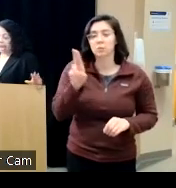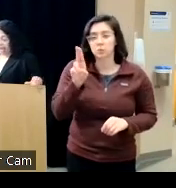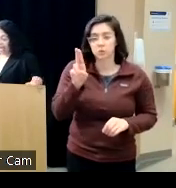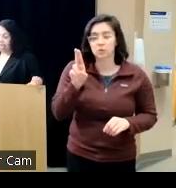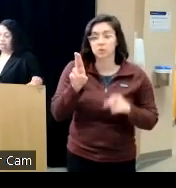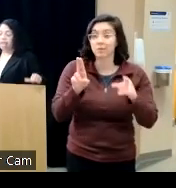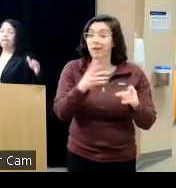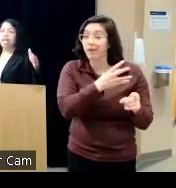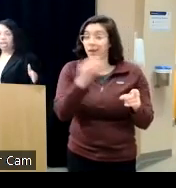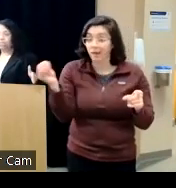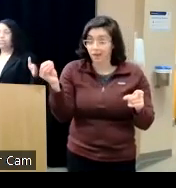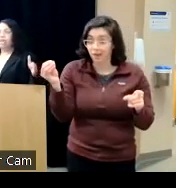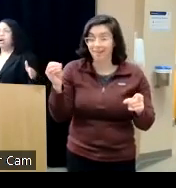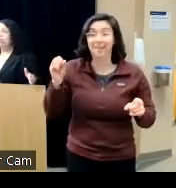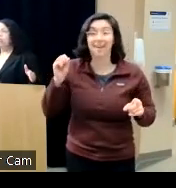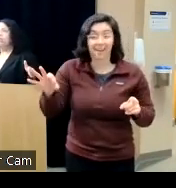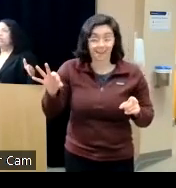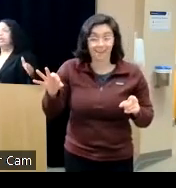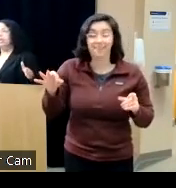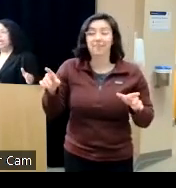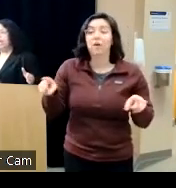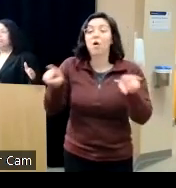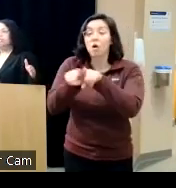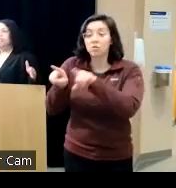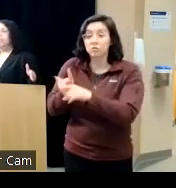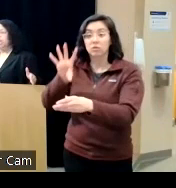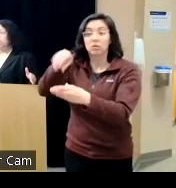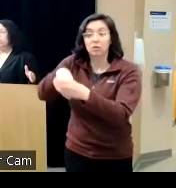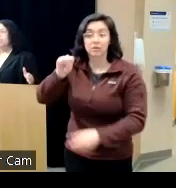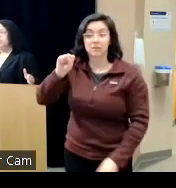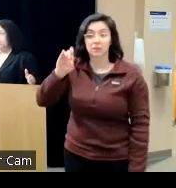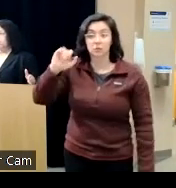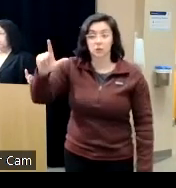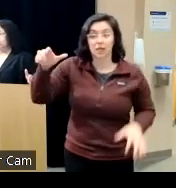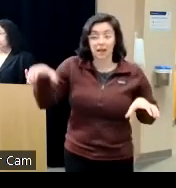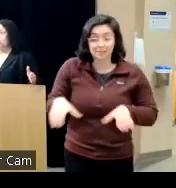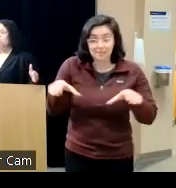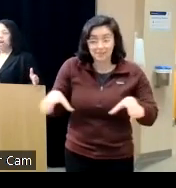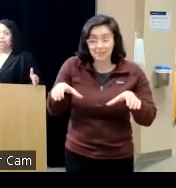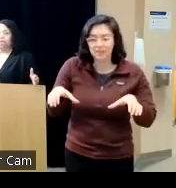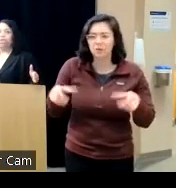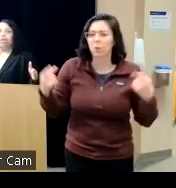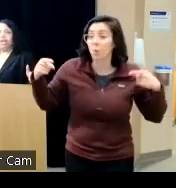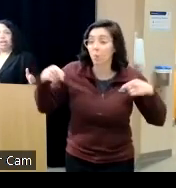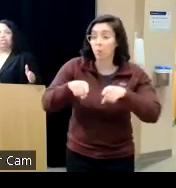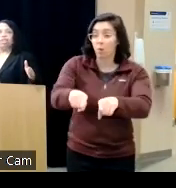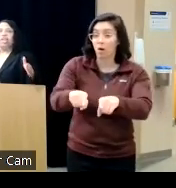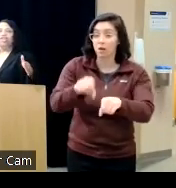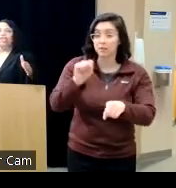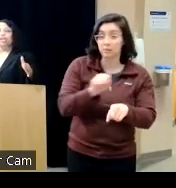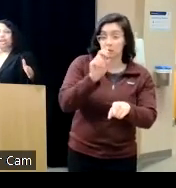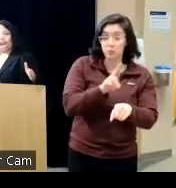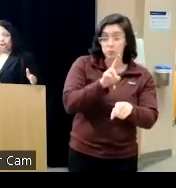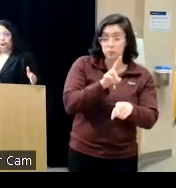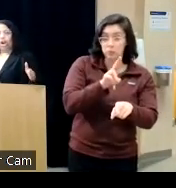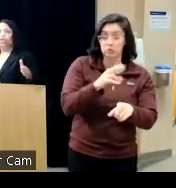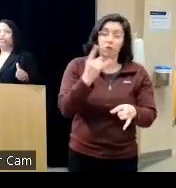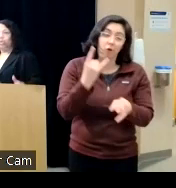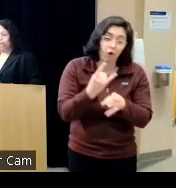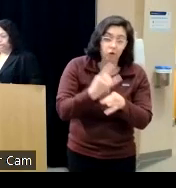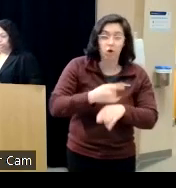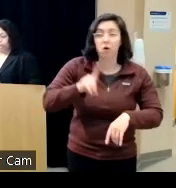and if they also engaged in sexual activity while they were engaging in alcohol or drug use